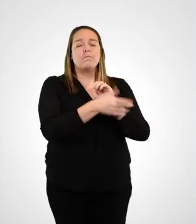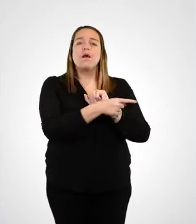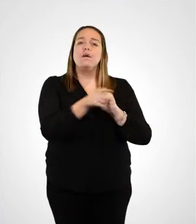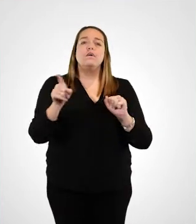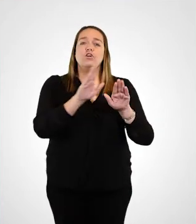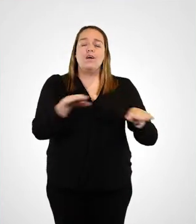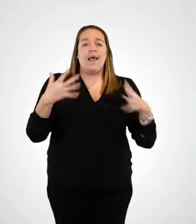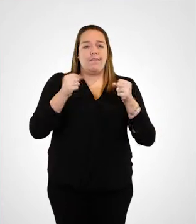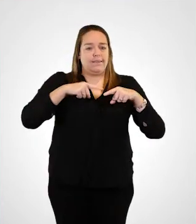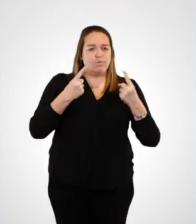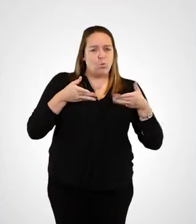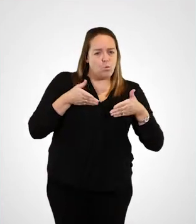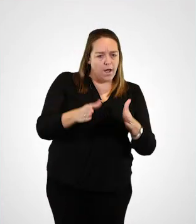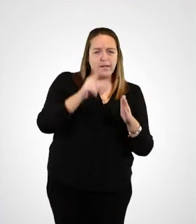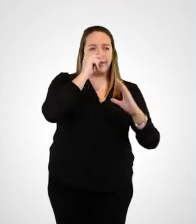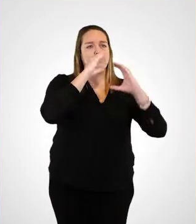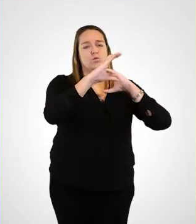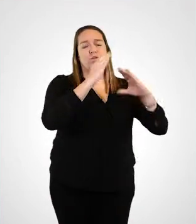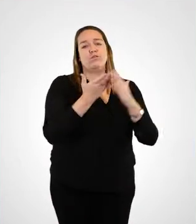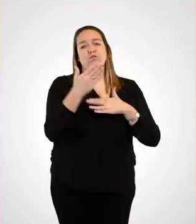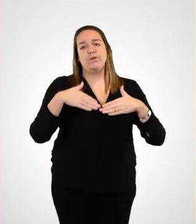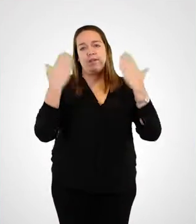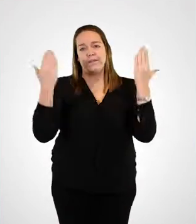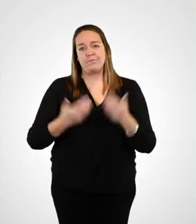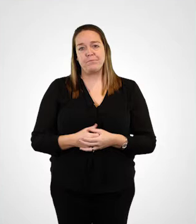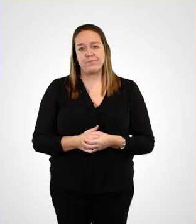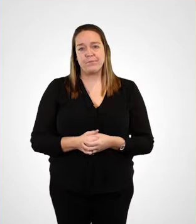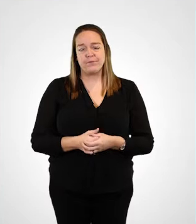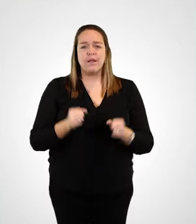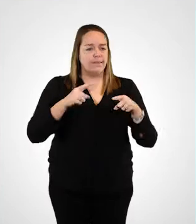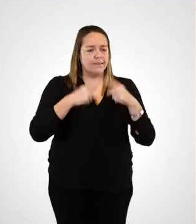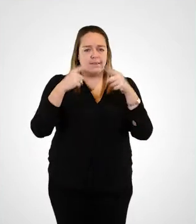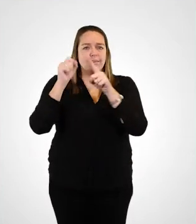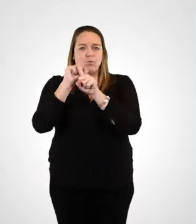so that they have these strategies to communicate throughout the day